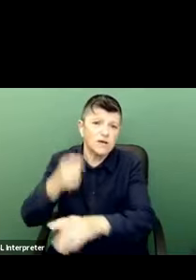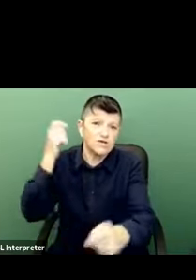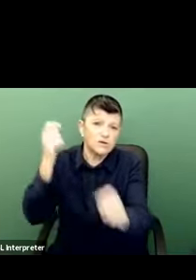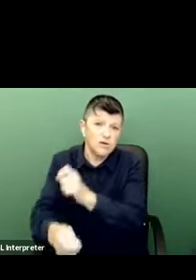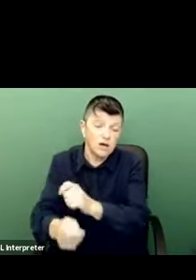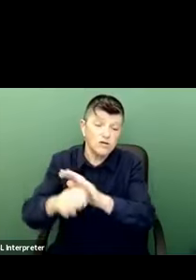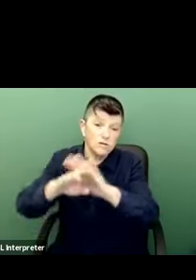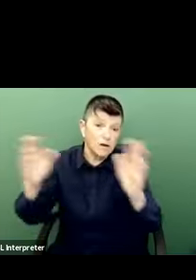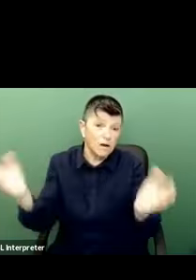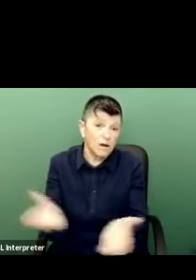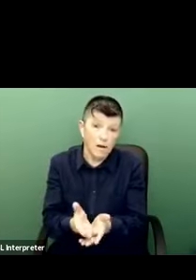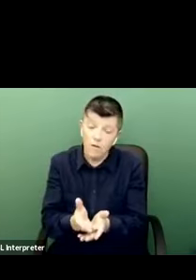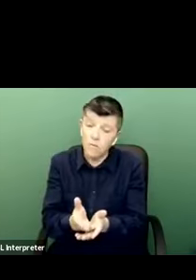legislation